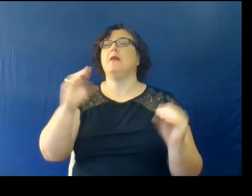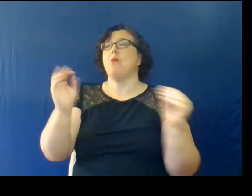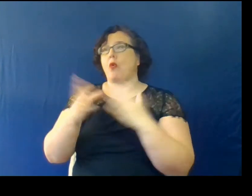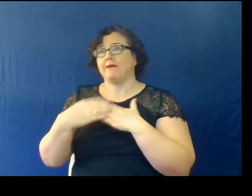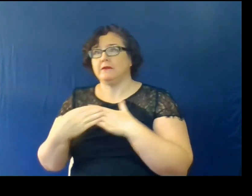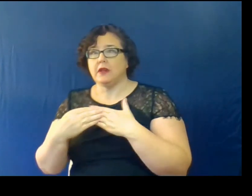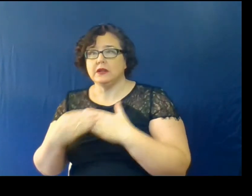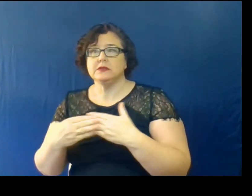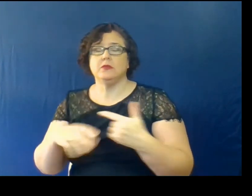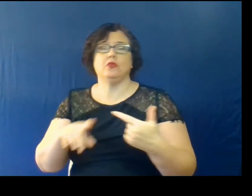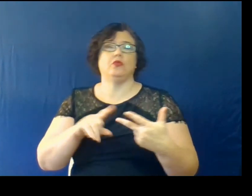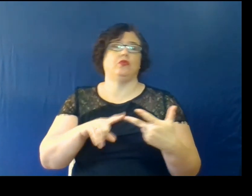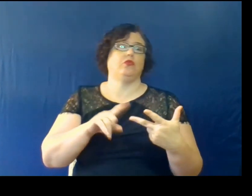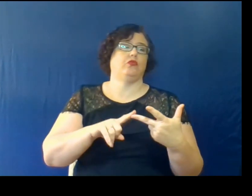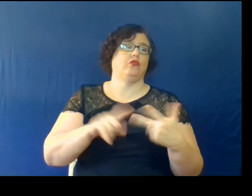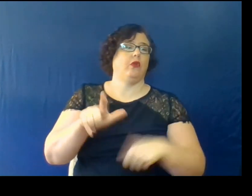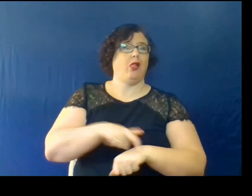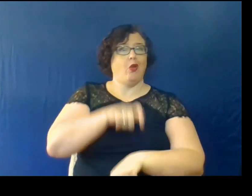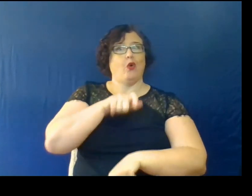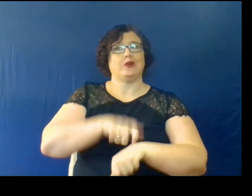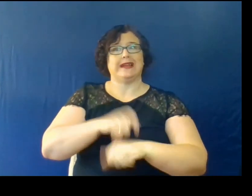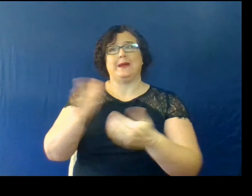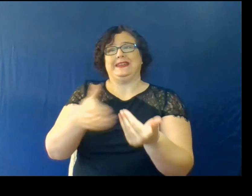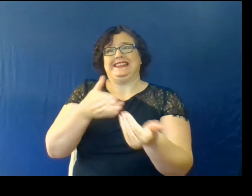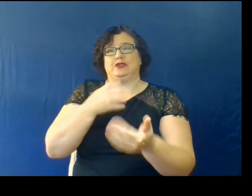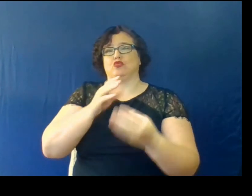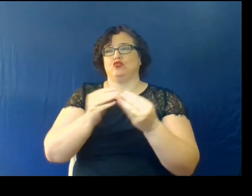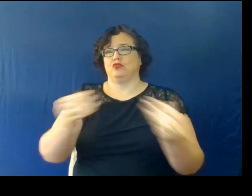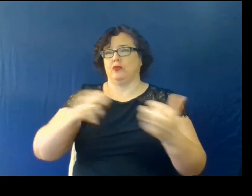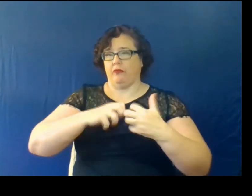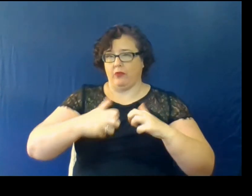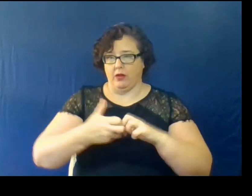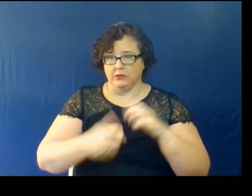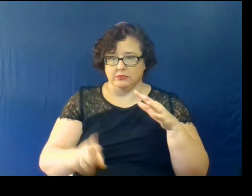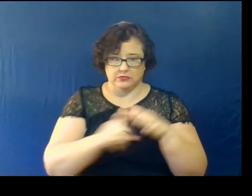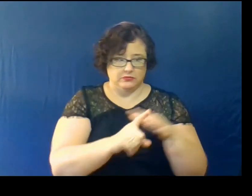there's longer time to solve problems. And the bottom line is if there is some insurmountable